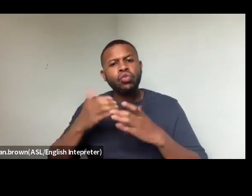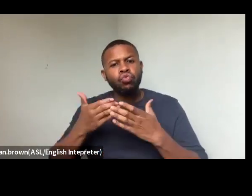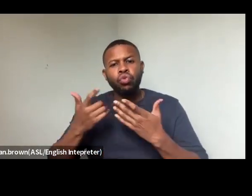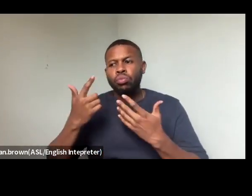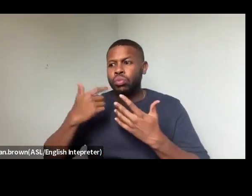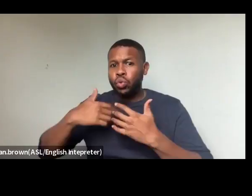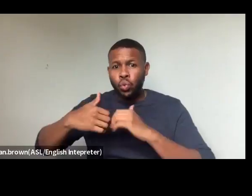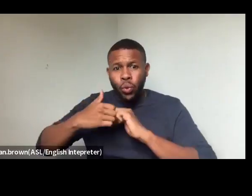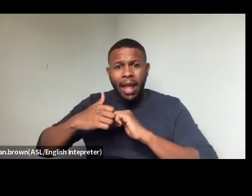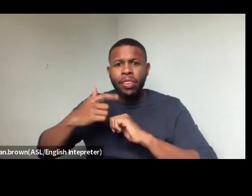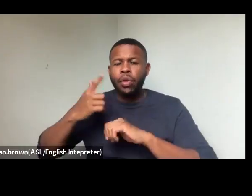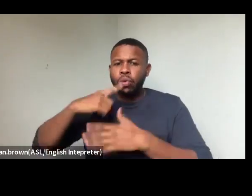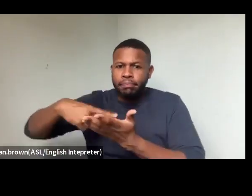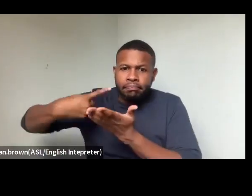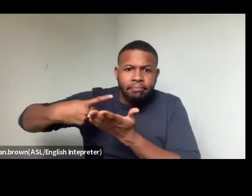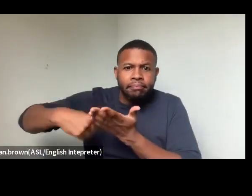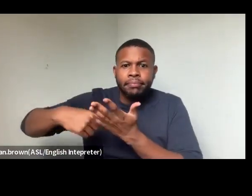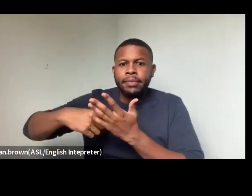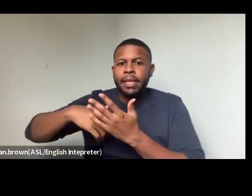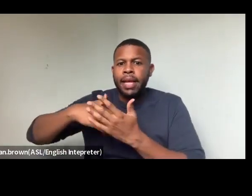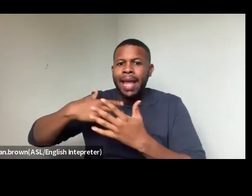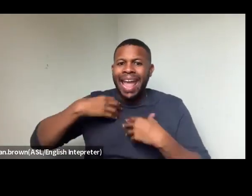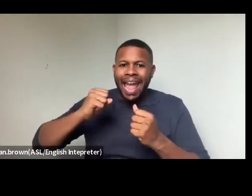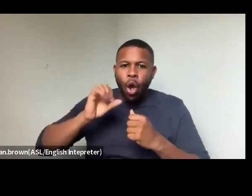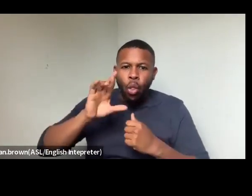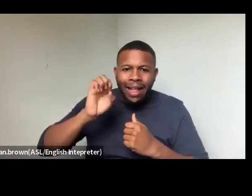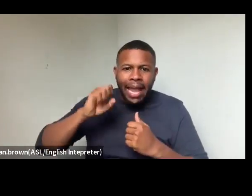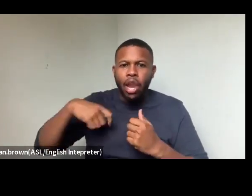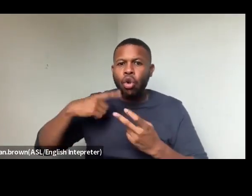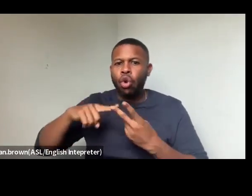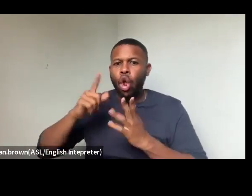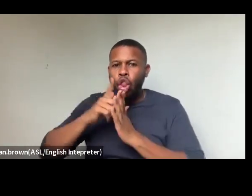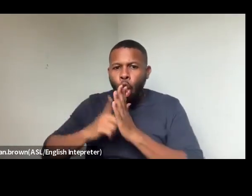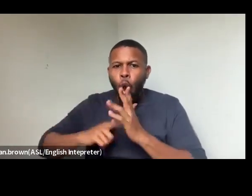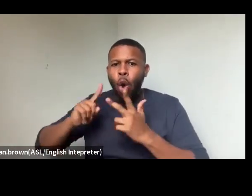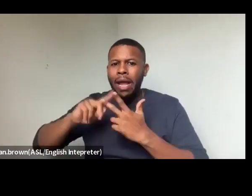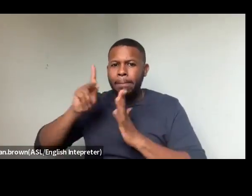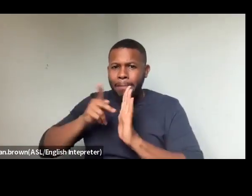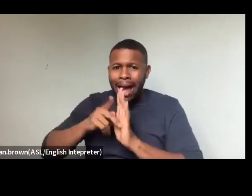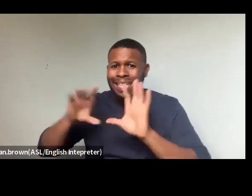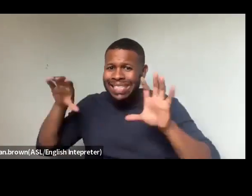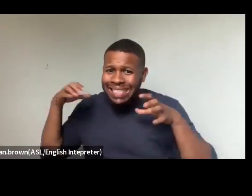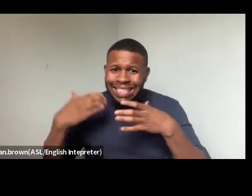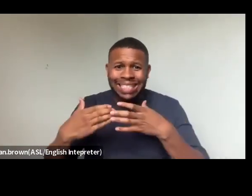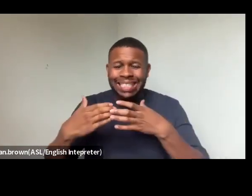with NORD. National Organization for Rare Diseases and their advocacy group. And so our hope